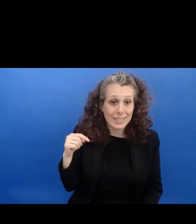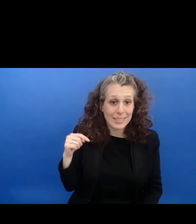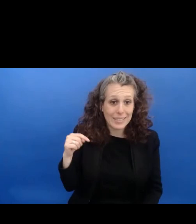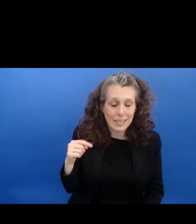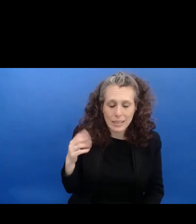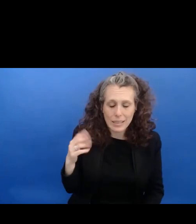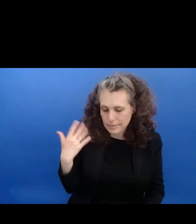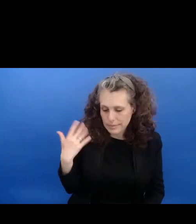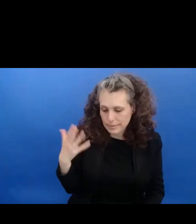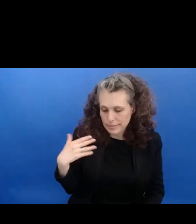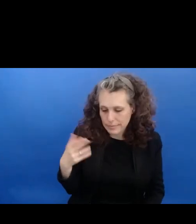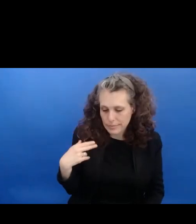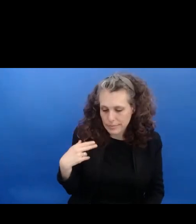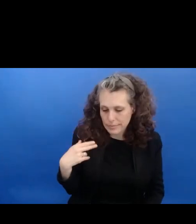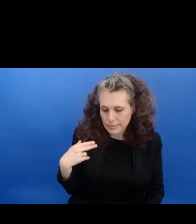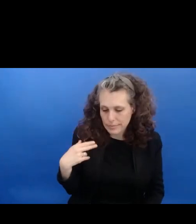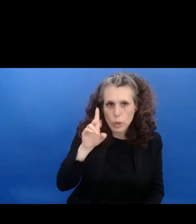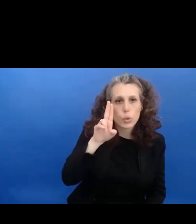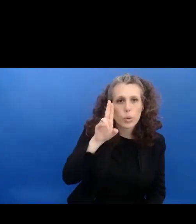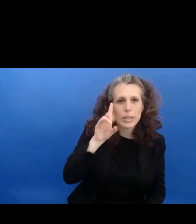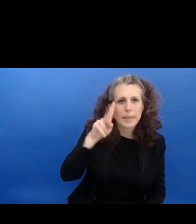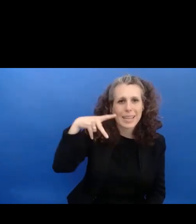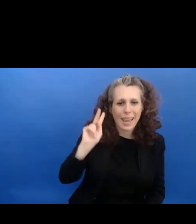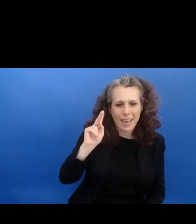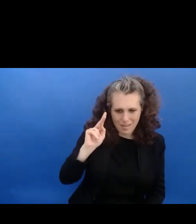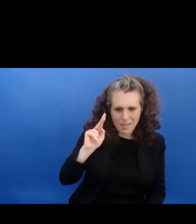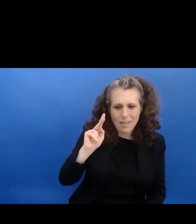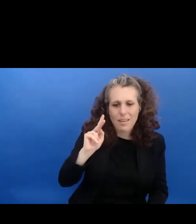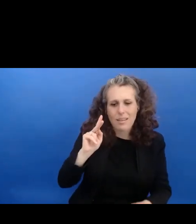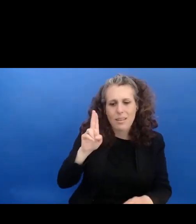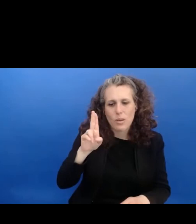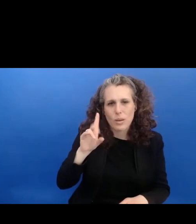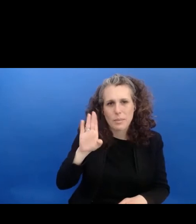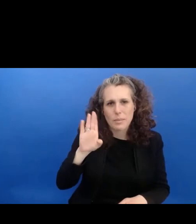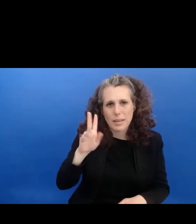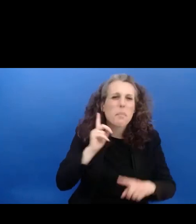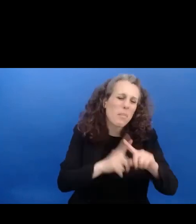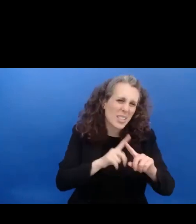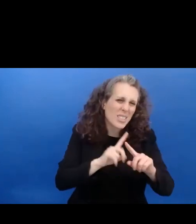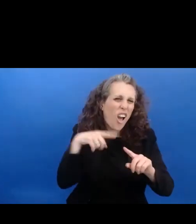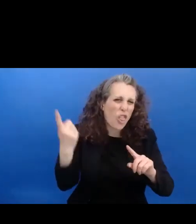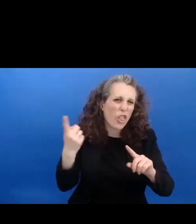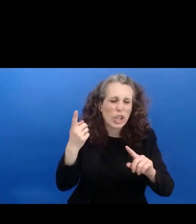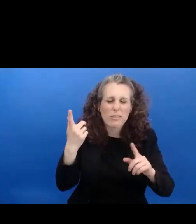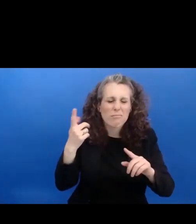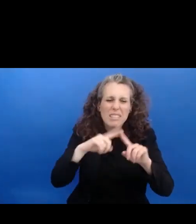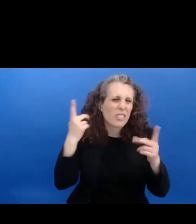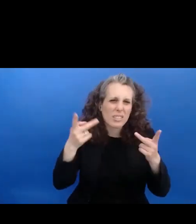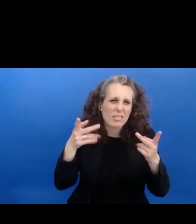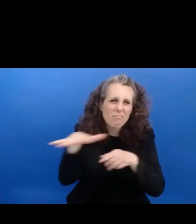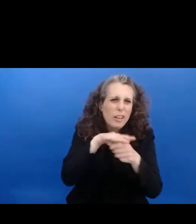and other partners to lobby our governments in different areas and we've seen things working